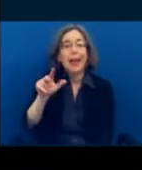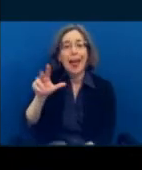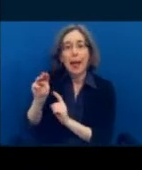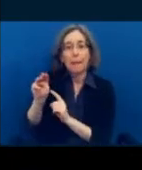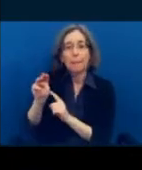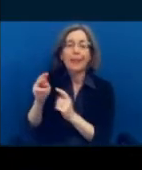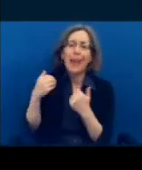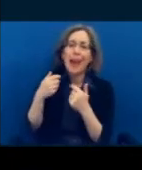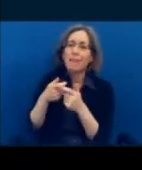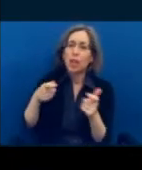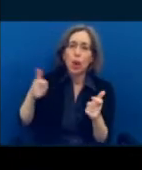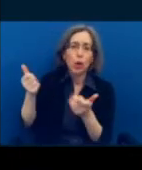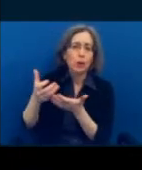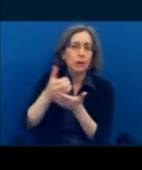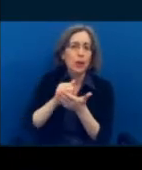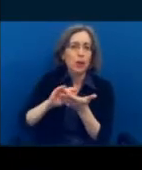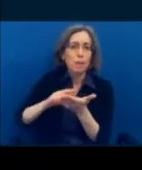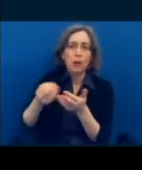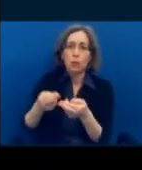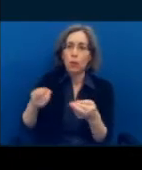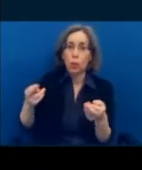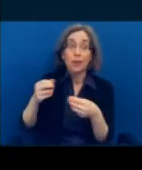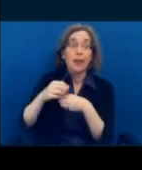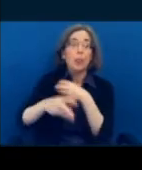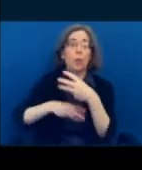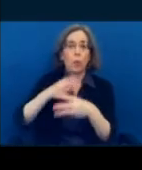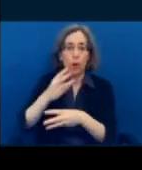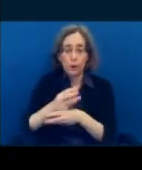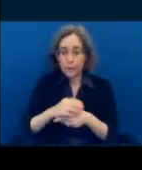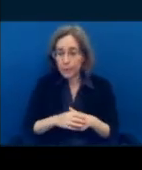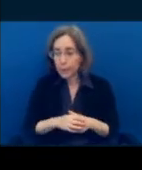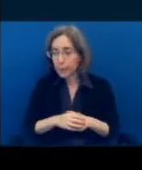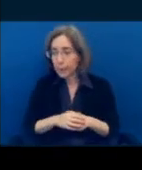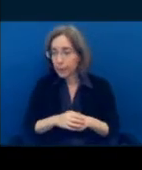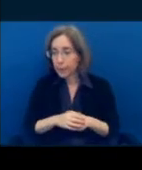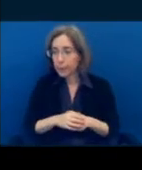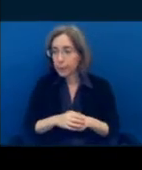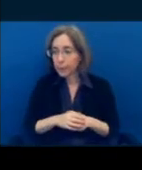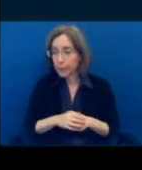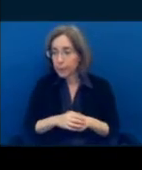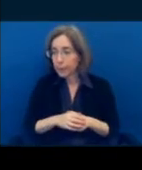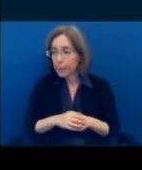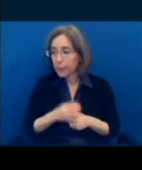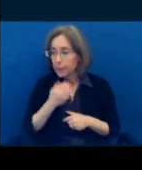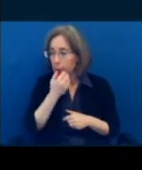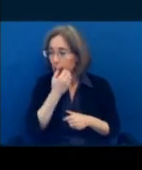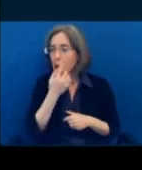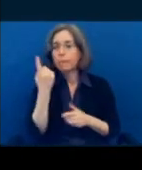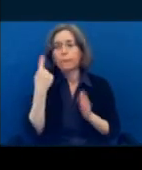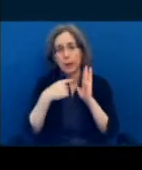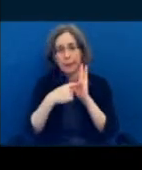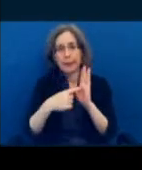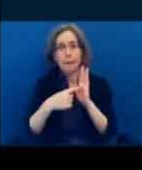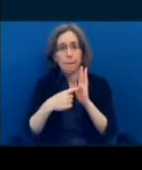OF MEDICAL RESOURCES IN THE WORLD. I'D LIKE TO ILLUSTRATE AN EXAMPLE OF HOW THIS EXCITING--OF